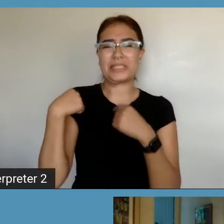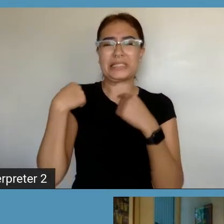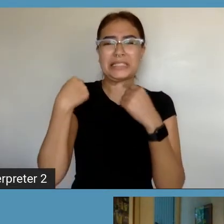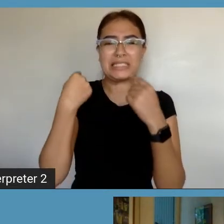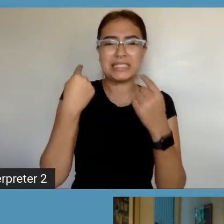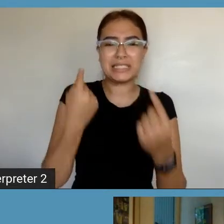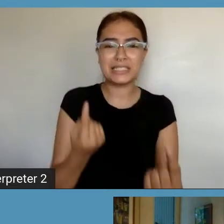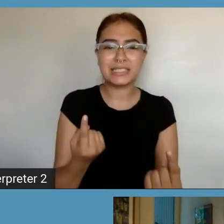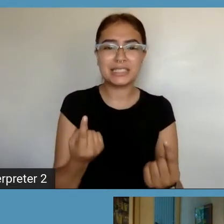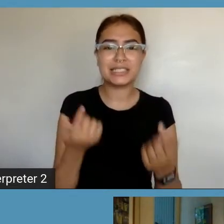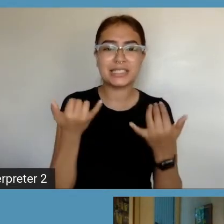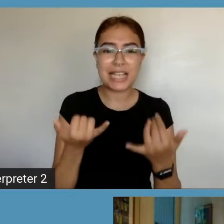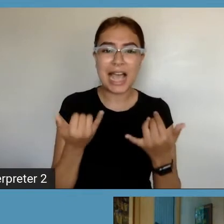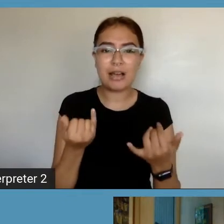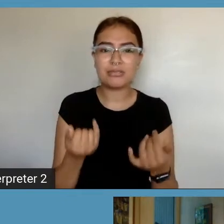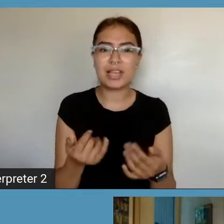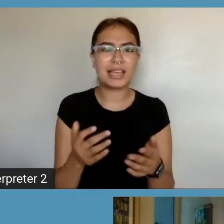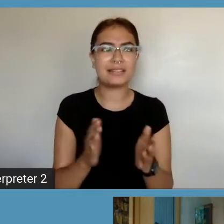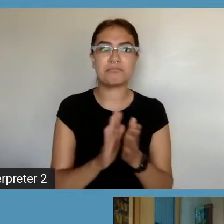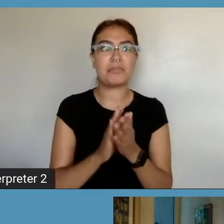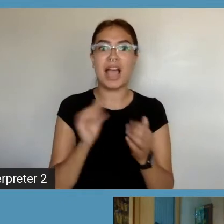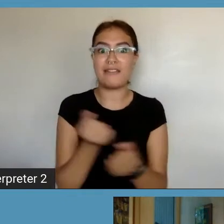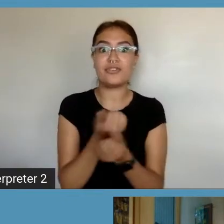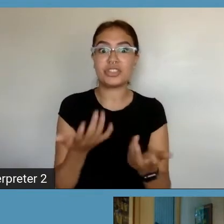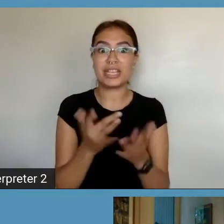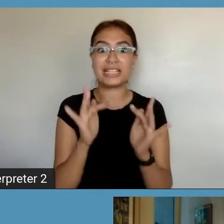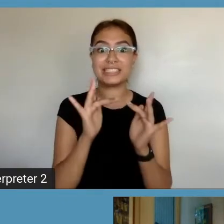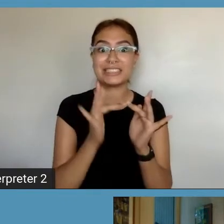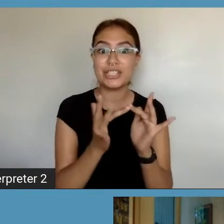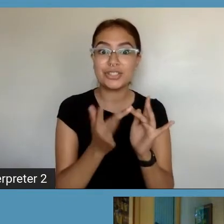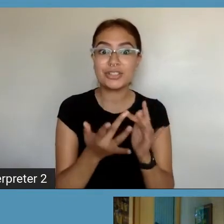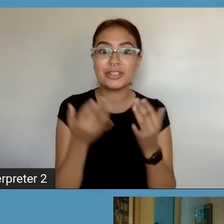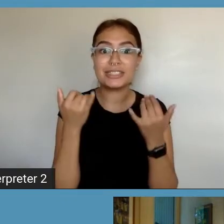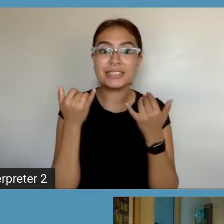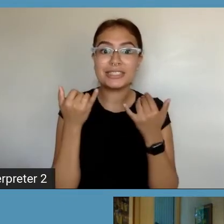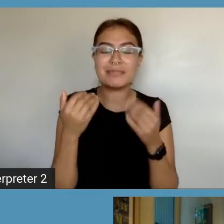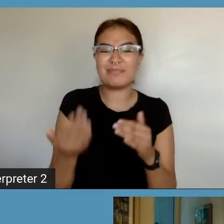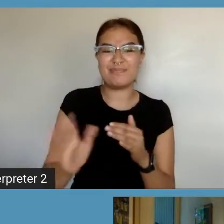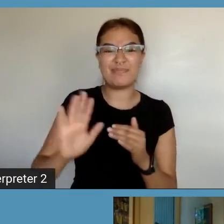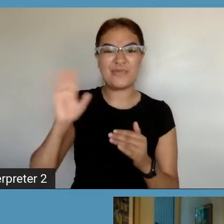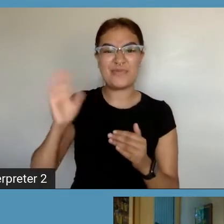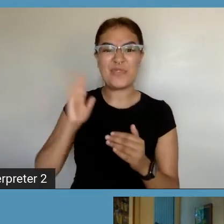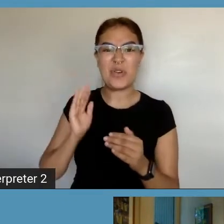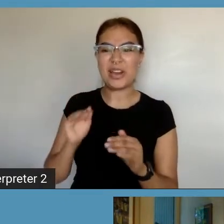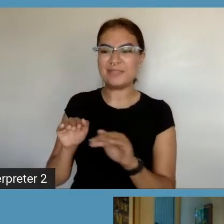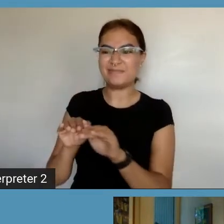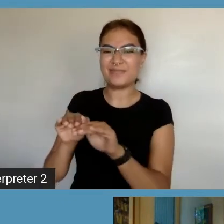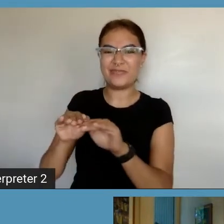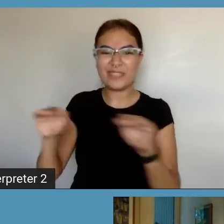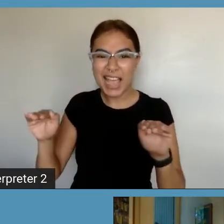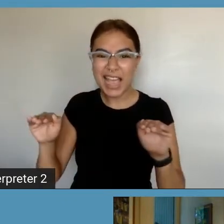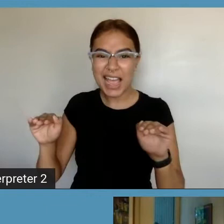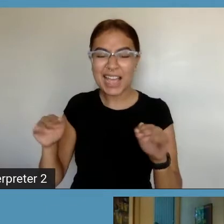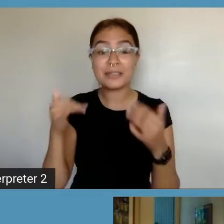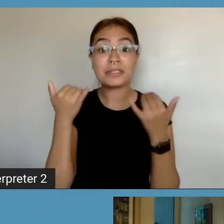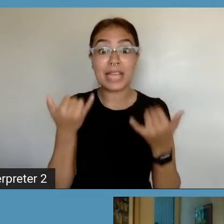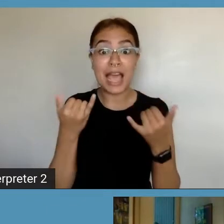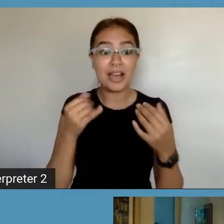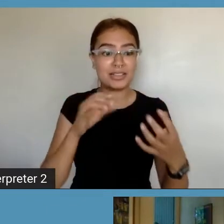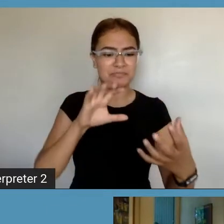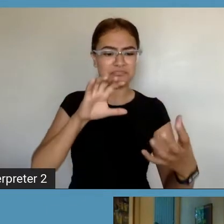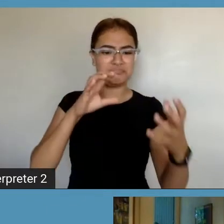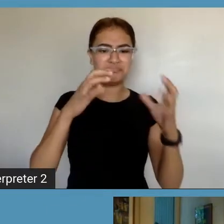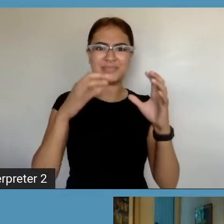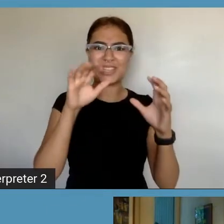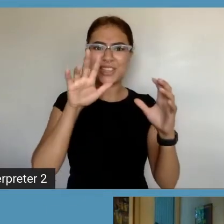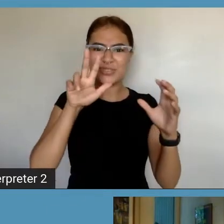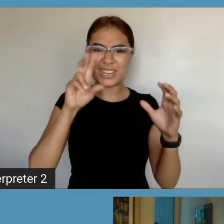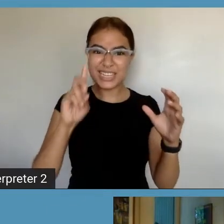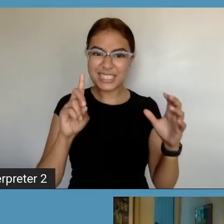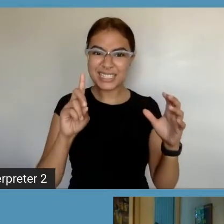How everything was so flat and linear and now we can see three-dimensional objects and is, give